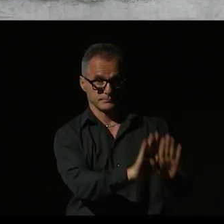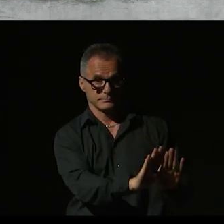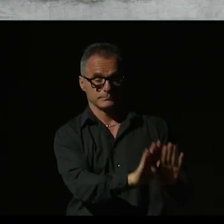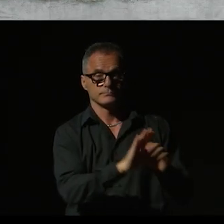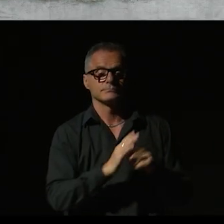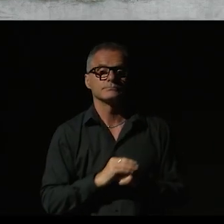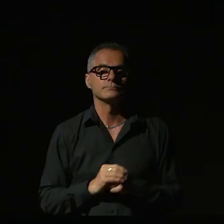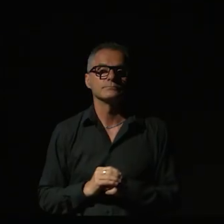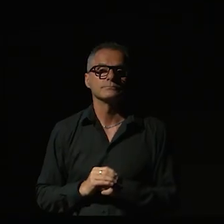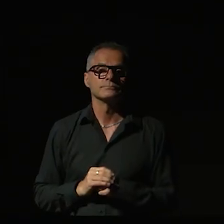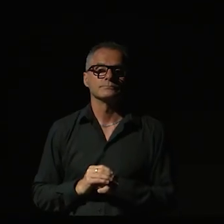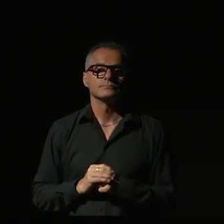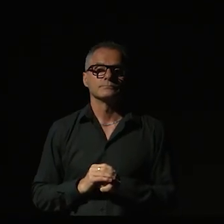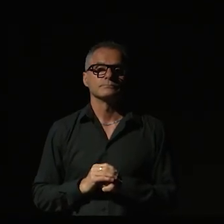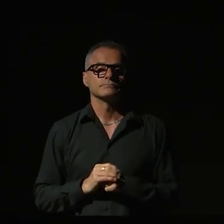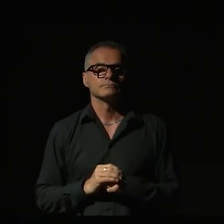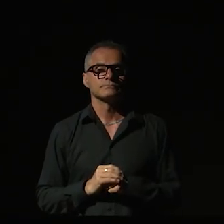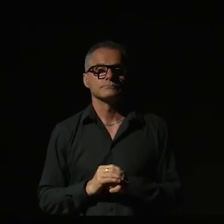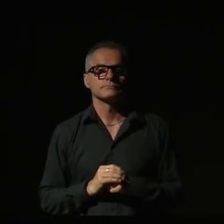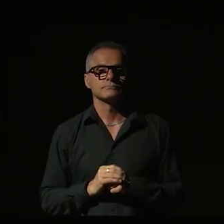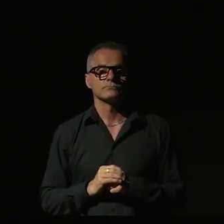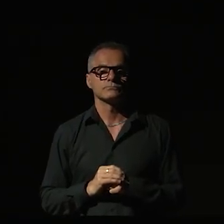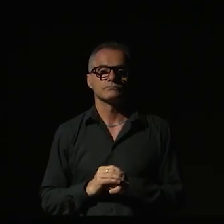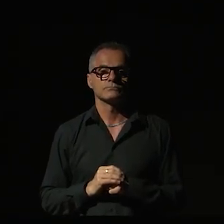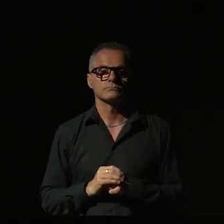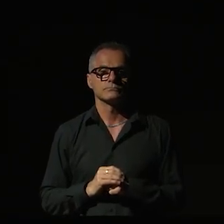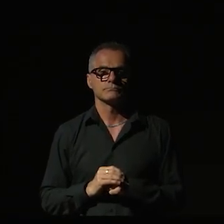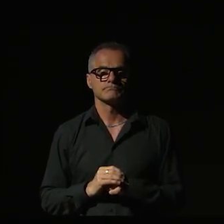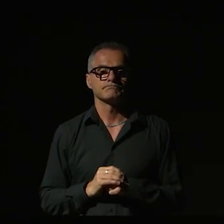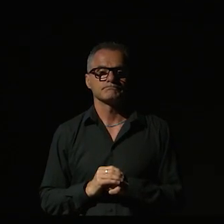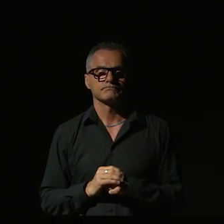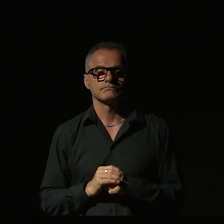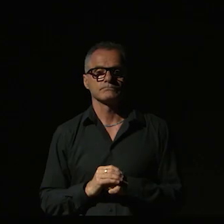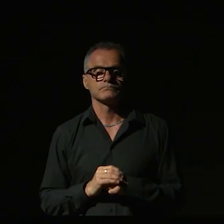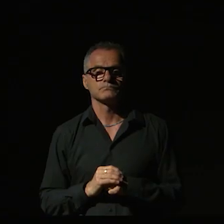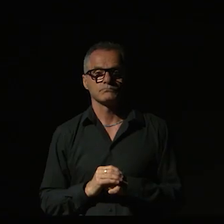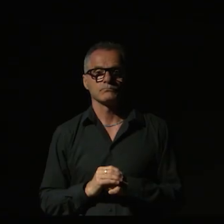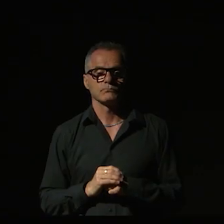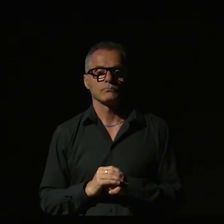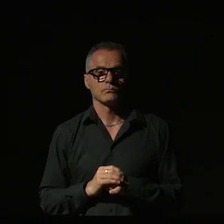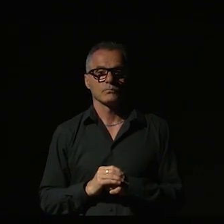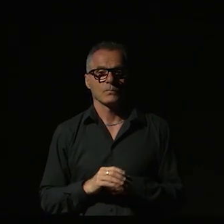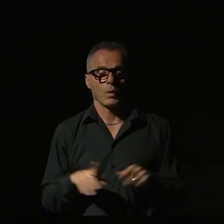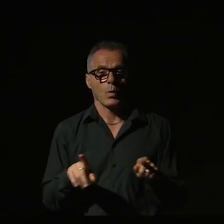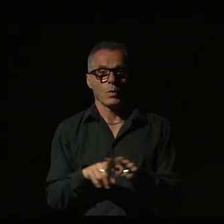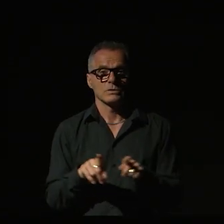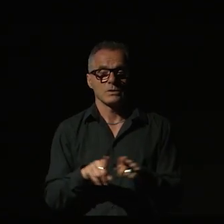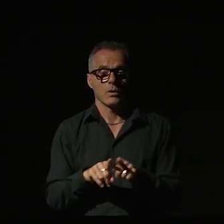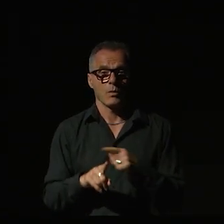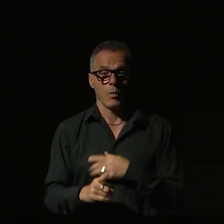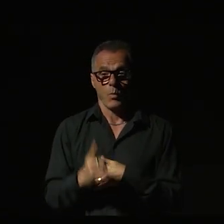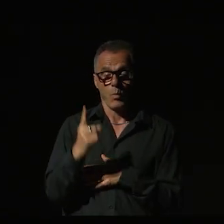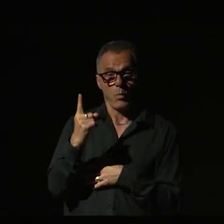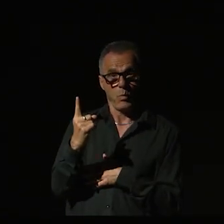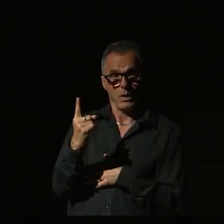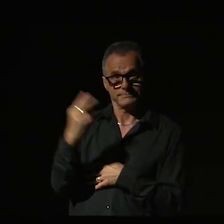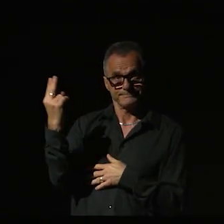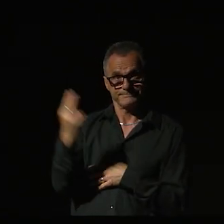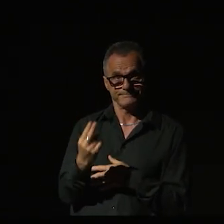it was used to transfer the composition and the other one probably with the intention to be kept